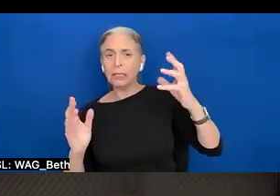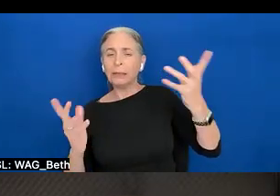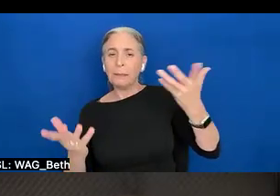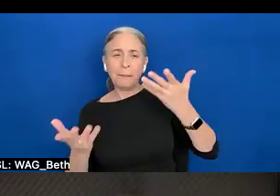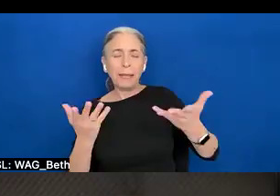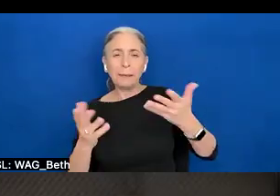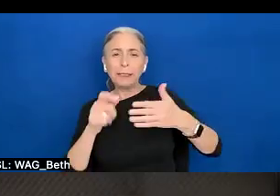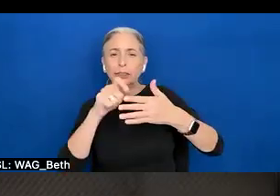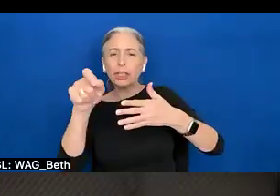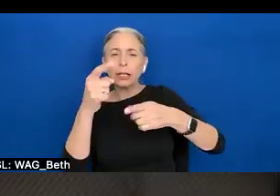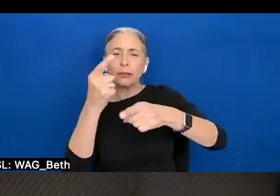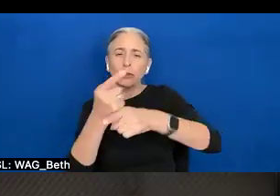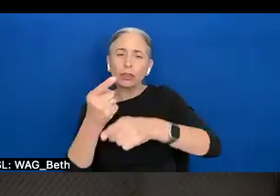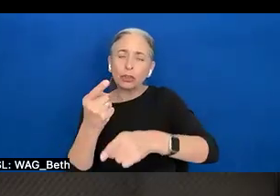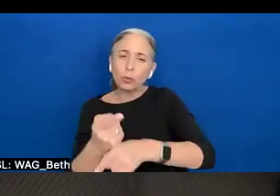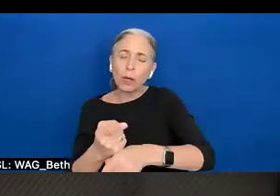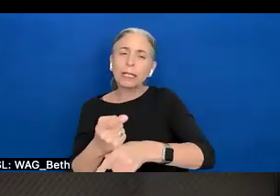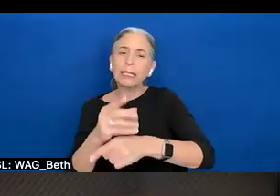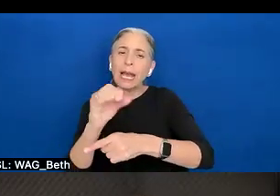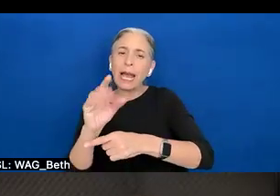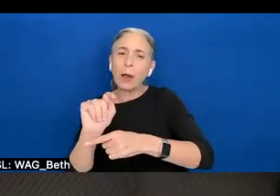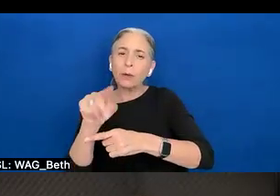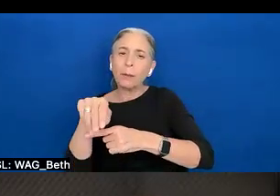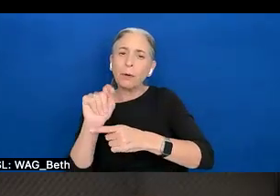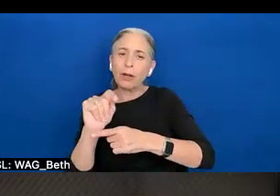matter of checking the correct output options.